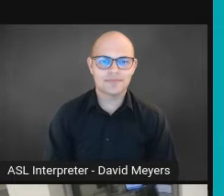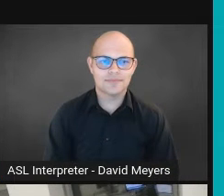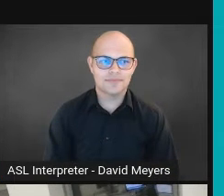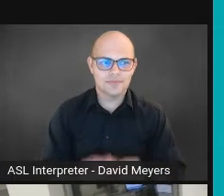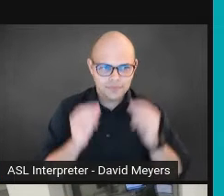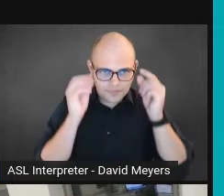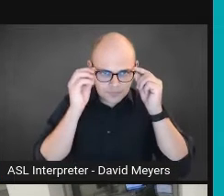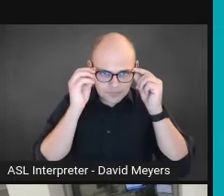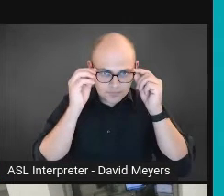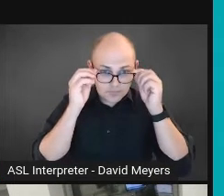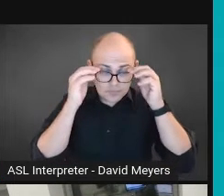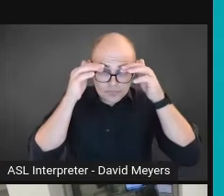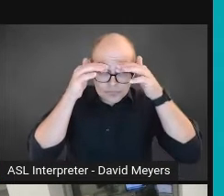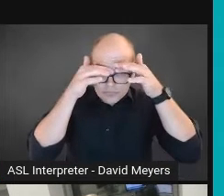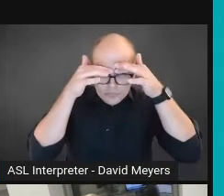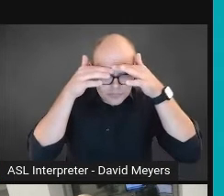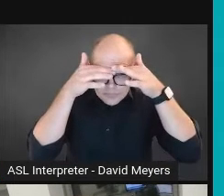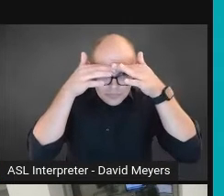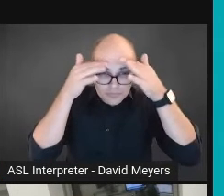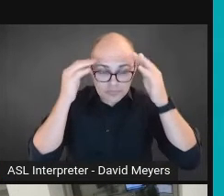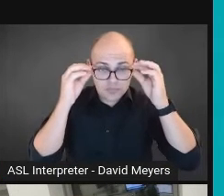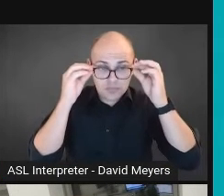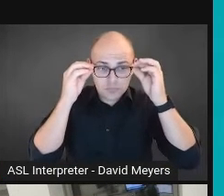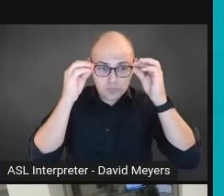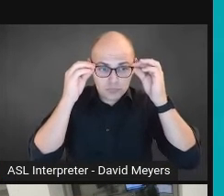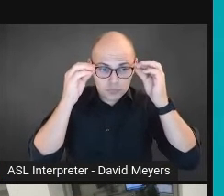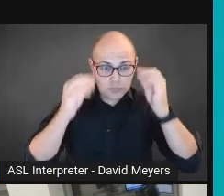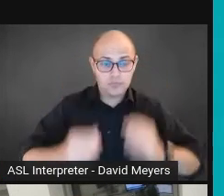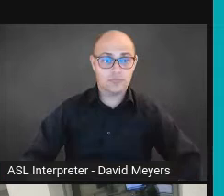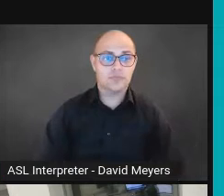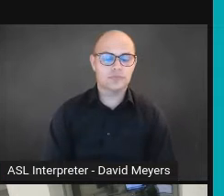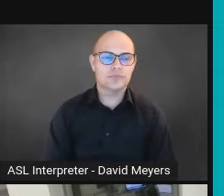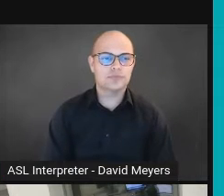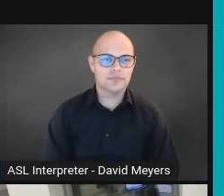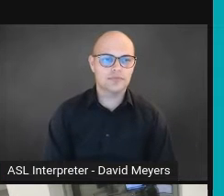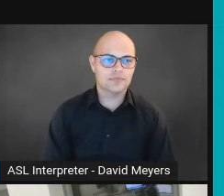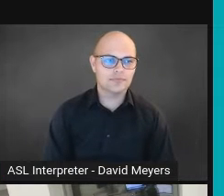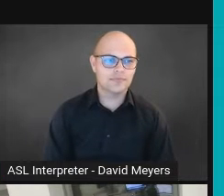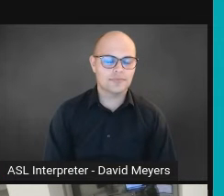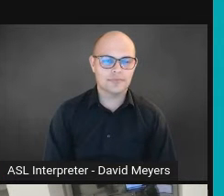Hello everyone. It's so great to have you. My name is Mike and I'm a project manager at Cut2Code.